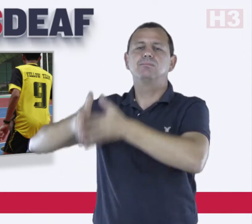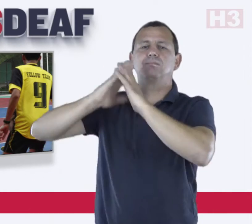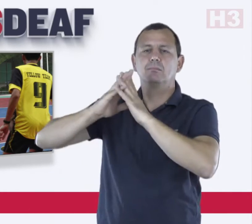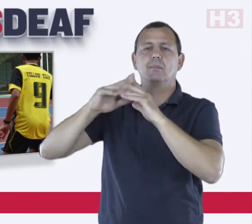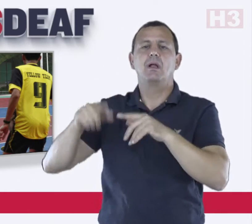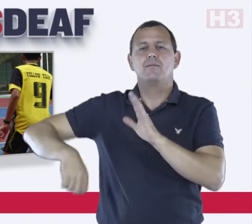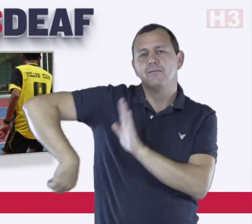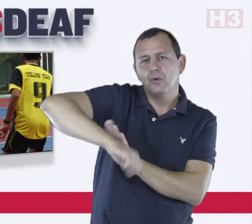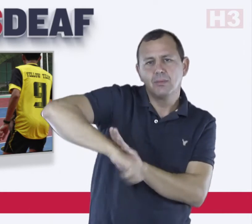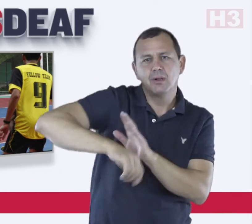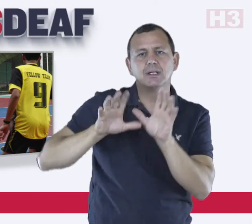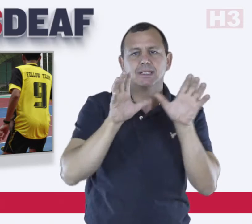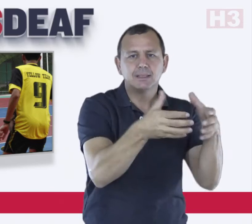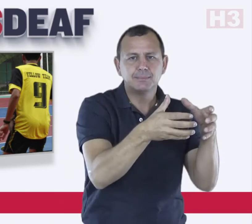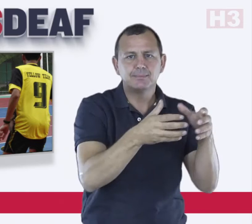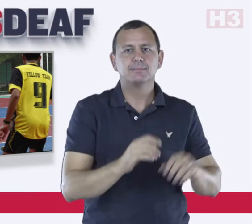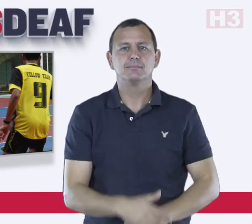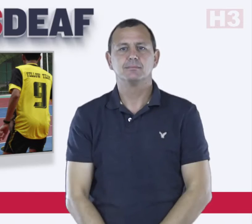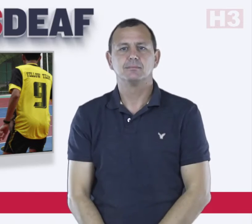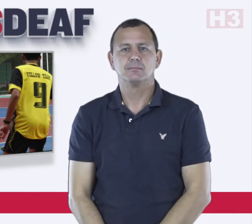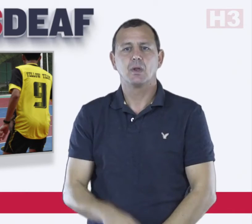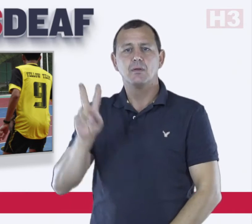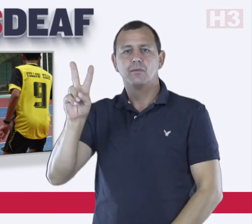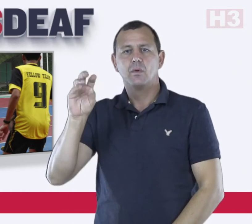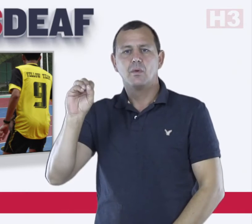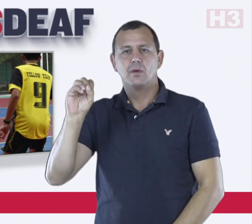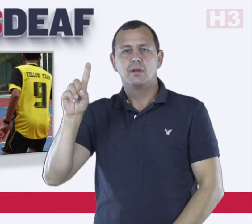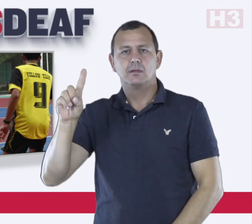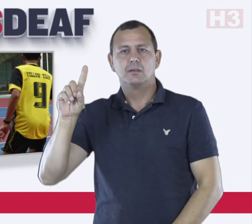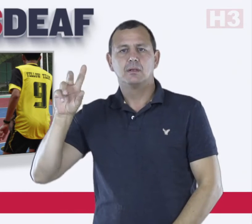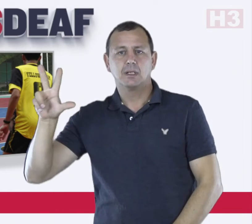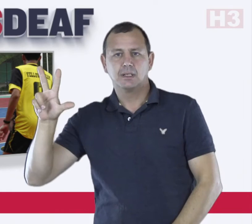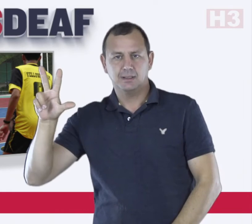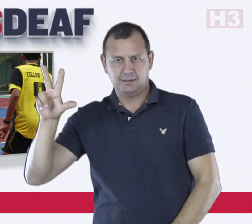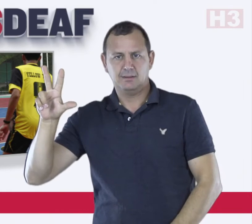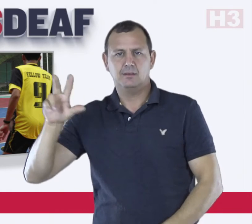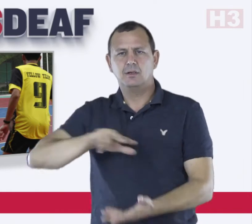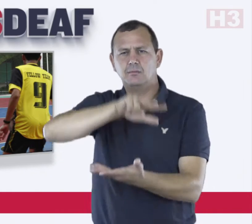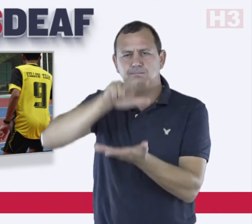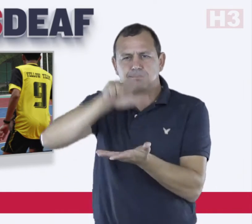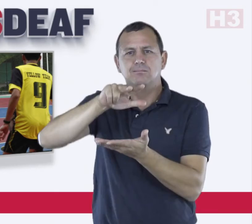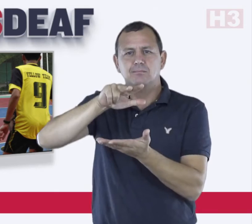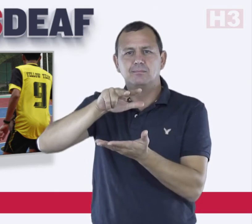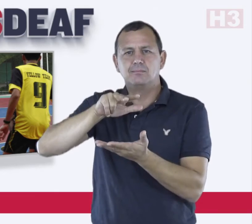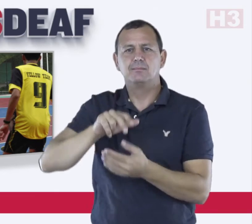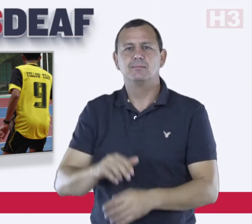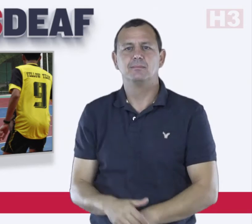set up a football team. In 2013, it was official.